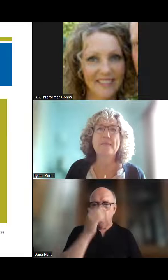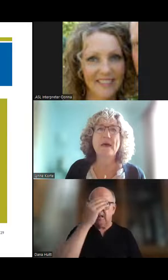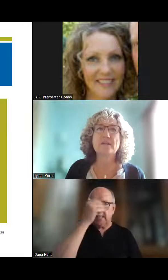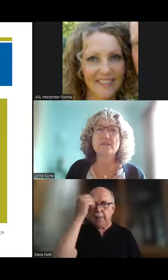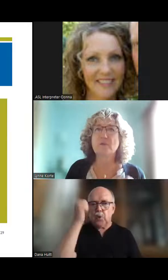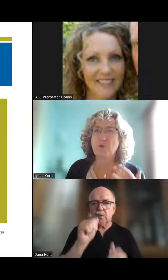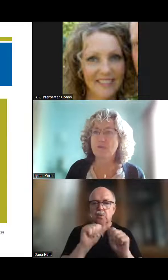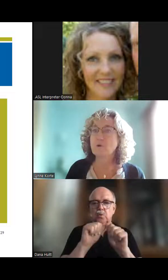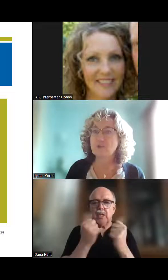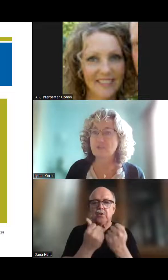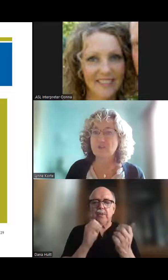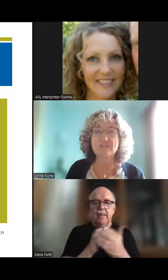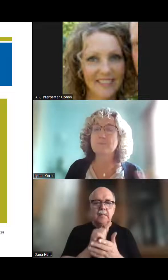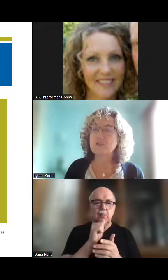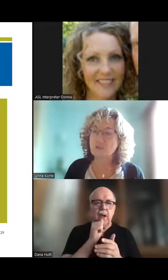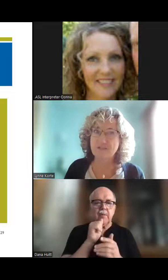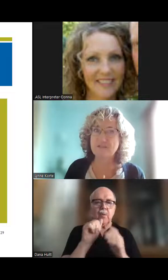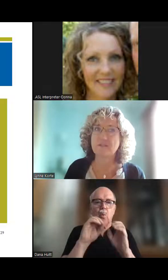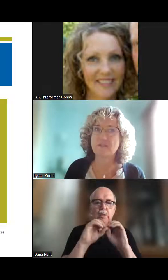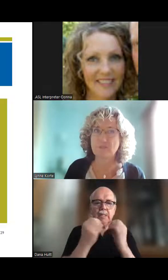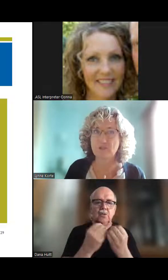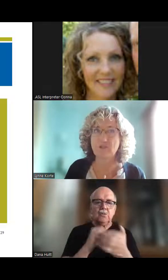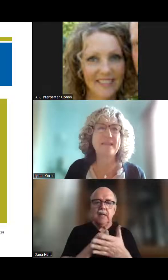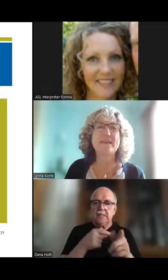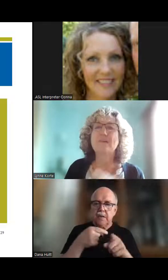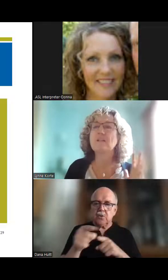place. We talked a little bit about this earlier. So that could